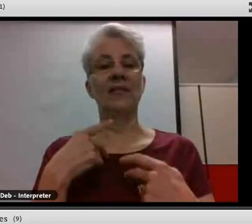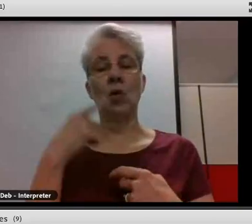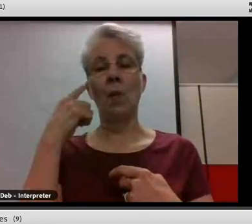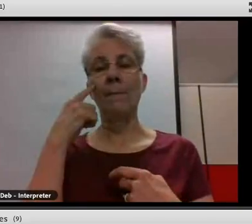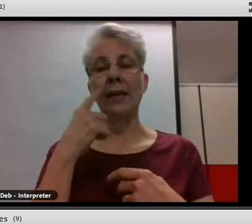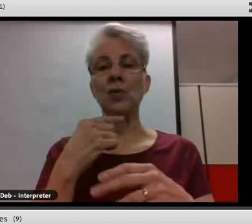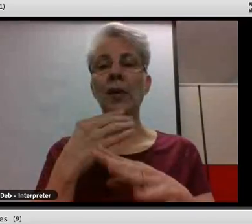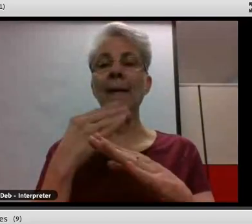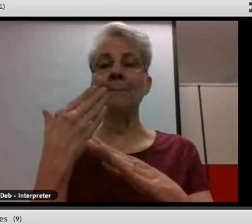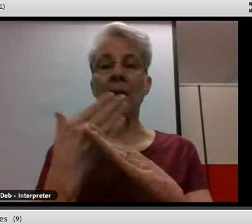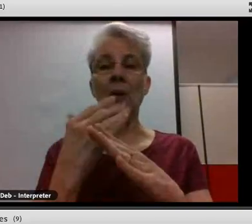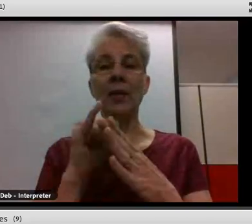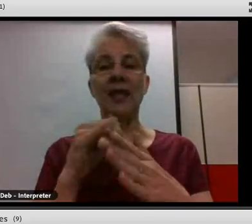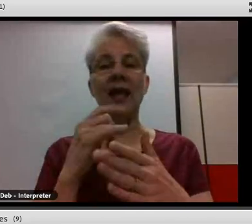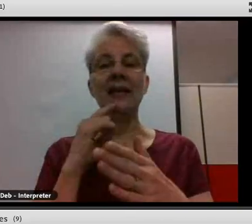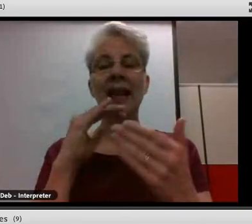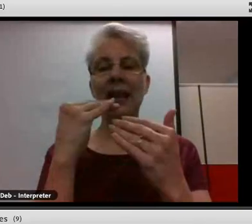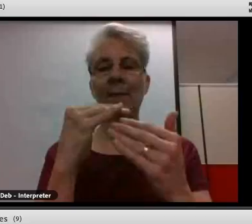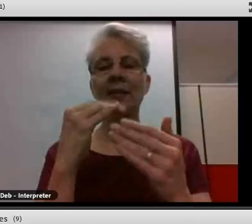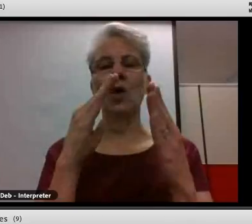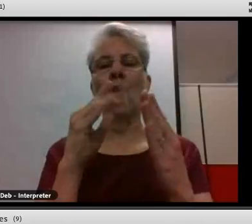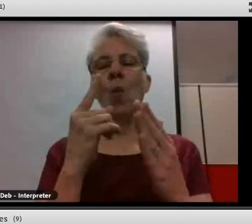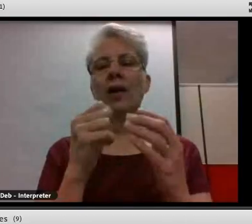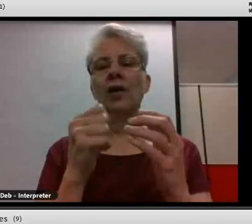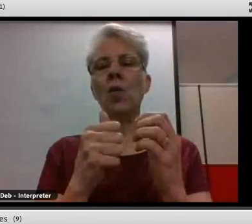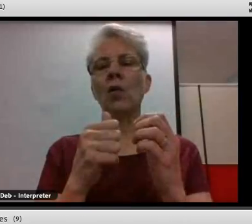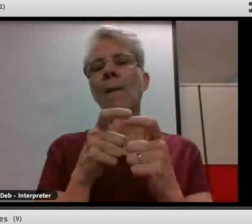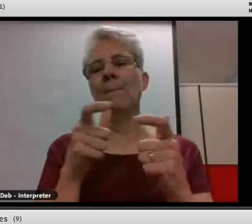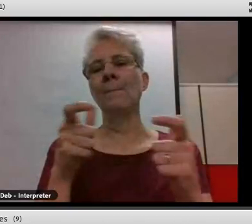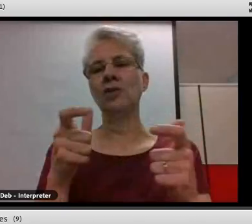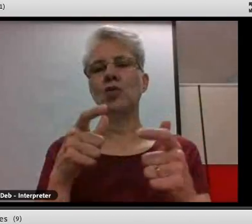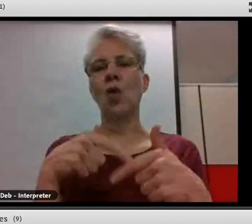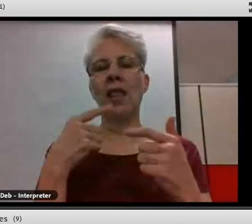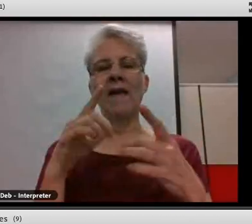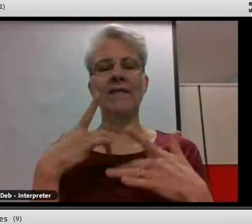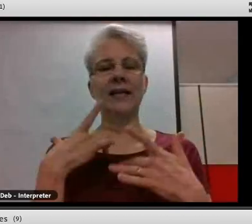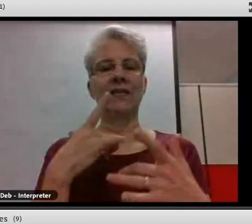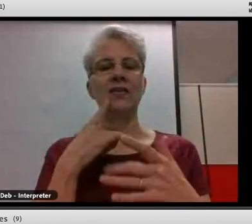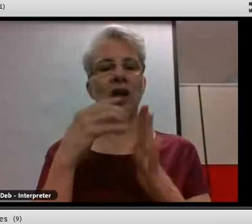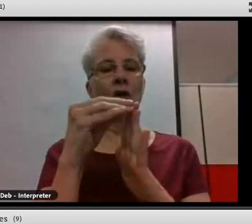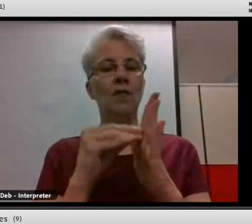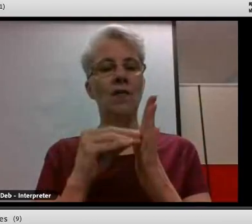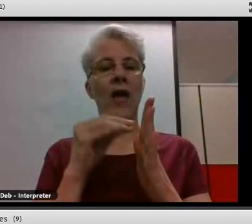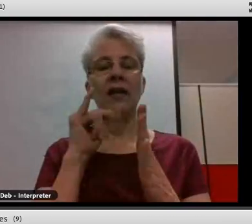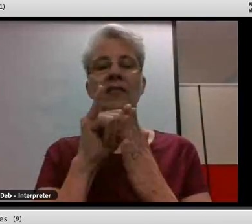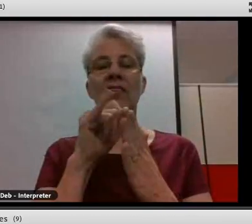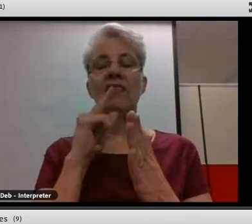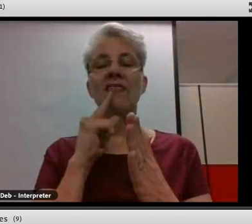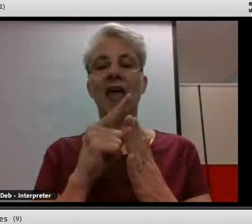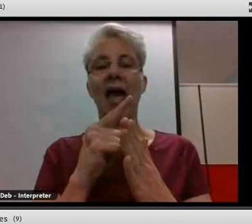And then we'll focus a little bit on some simple things that you could do to check your electronic resources